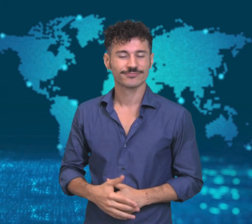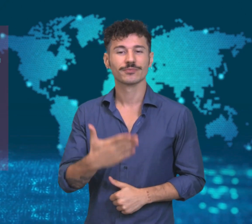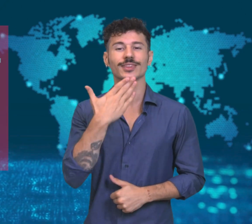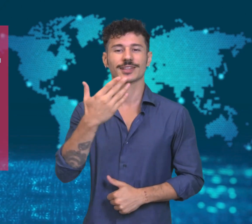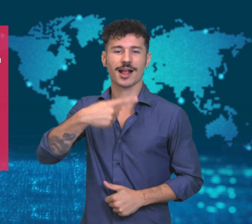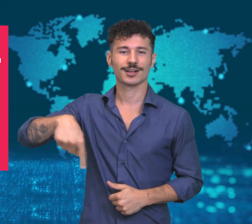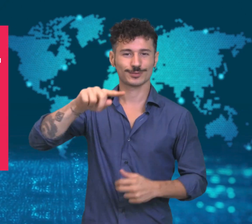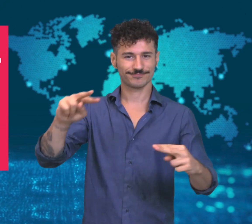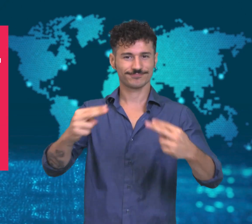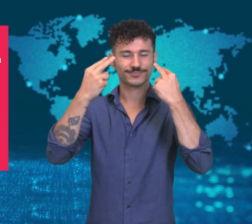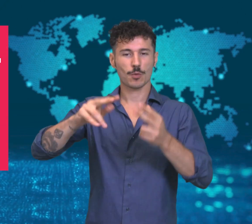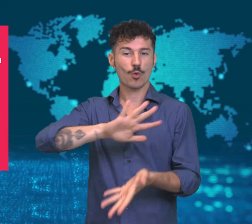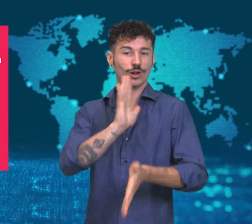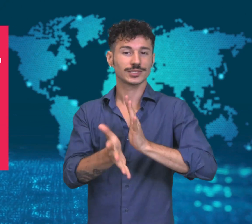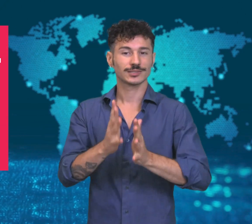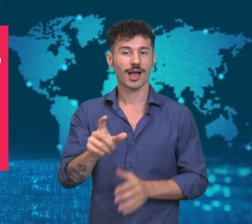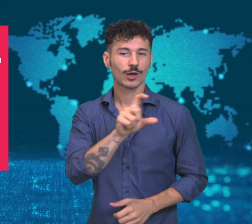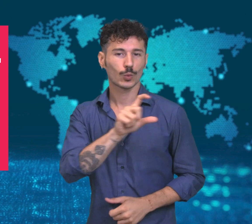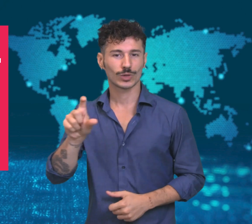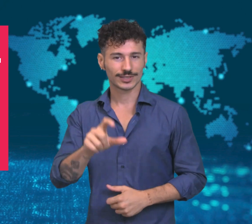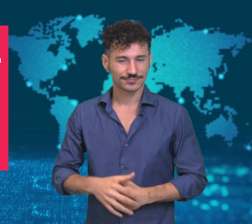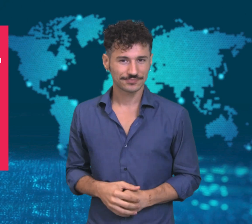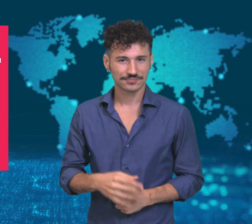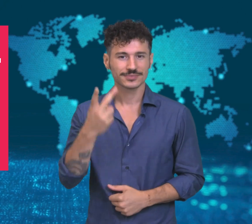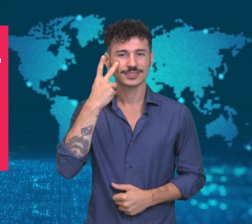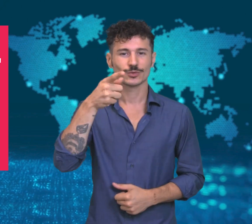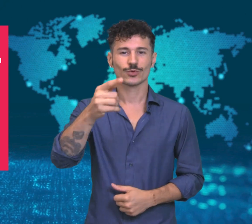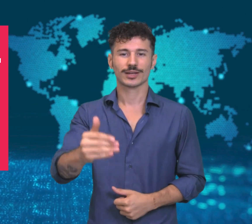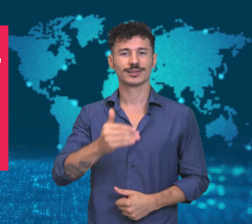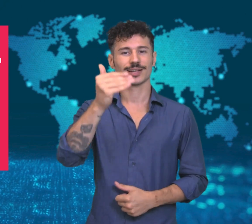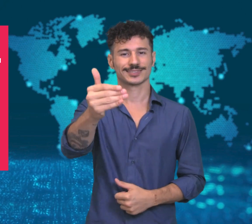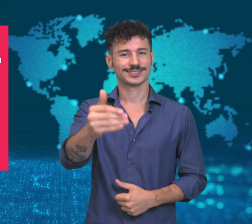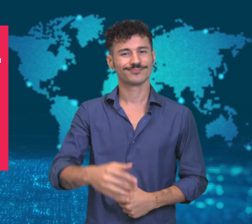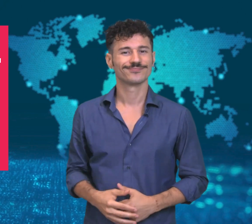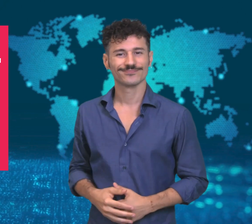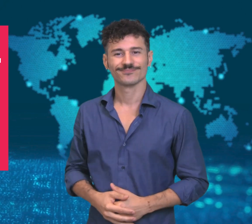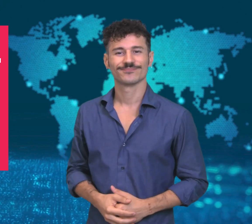Thank you for watching WorldSign Week and see you next time!